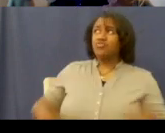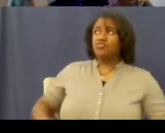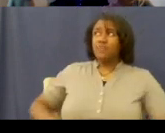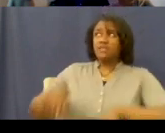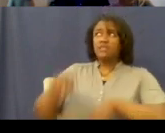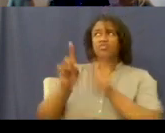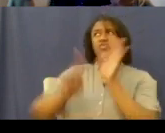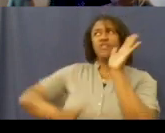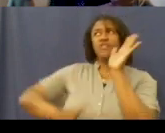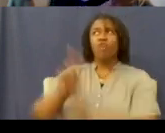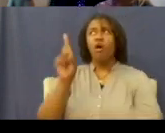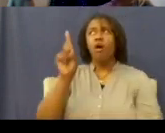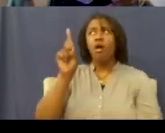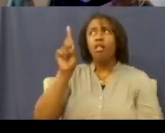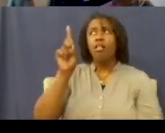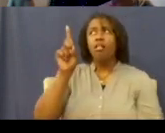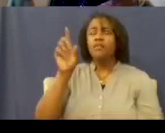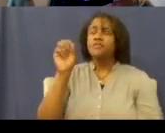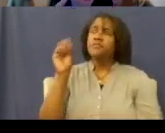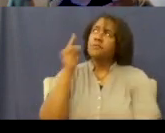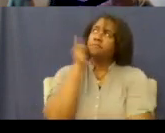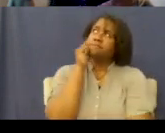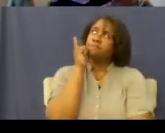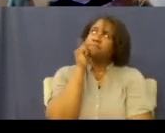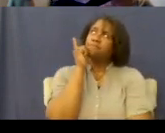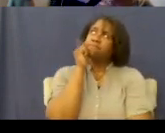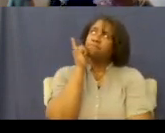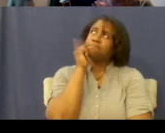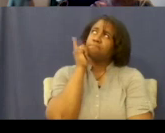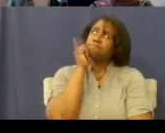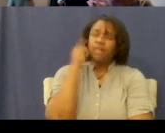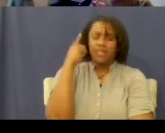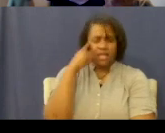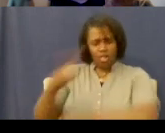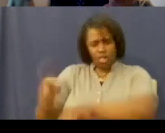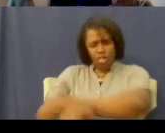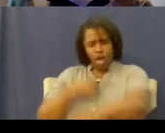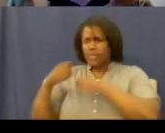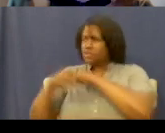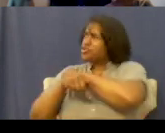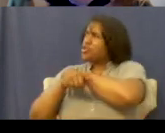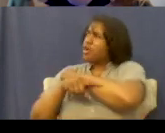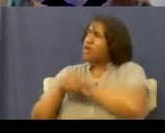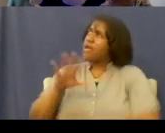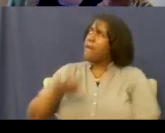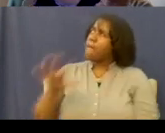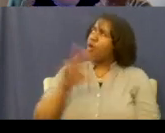so I think the longest neuron is about three feet long.